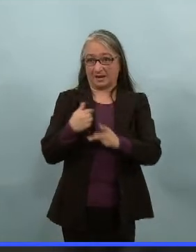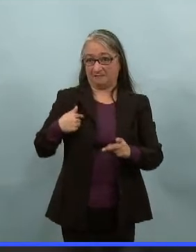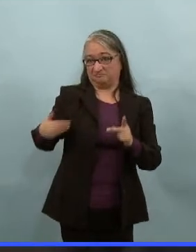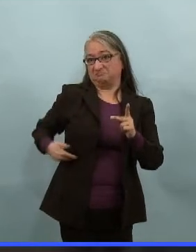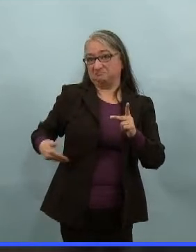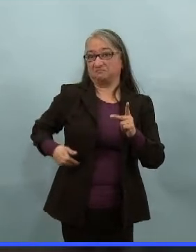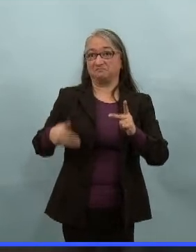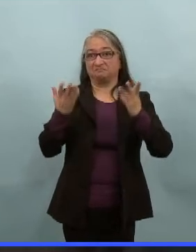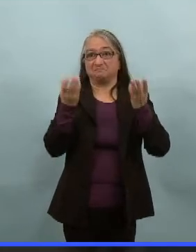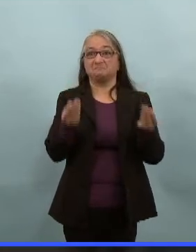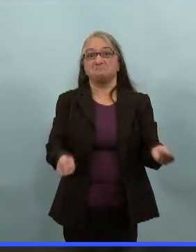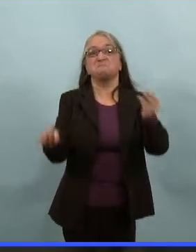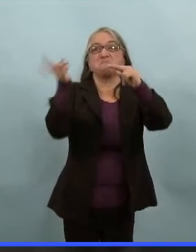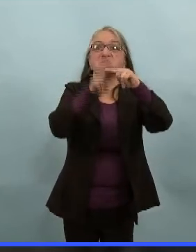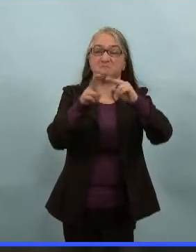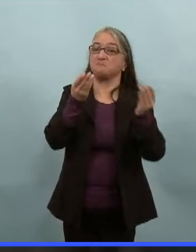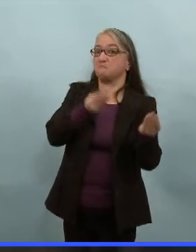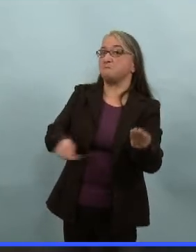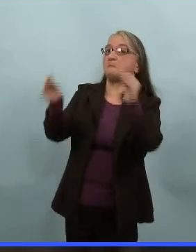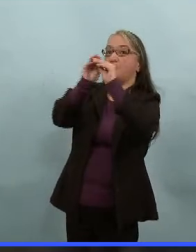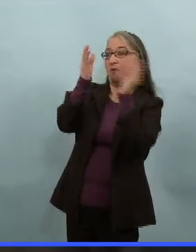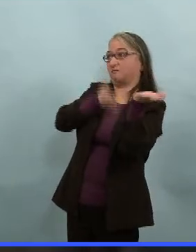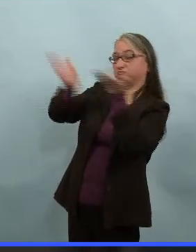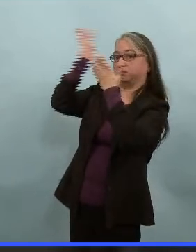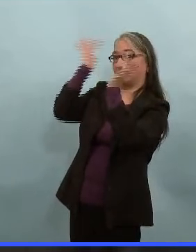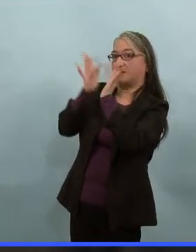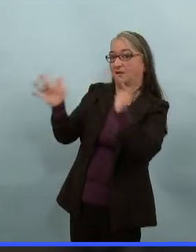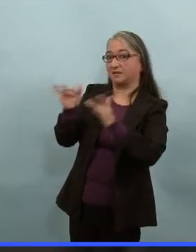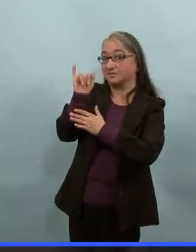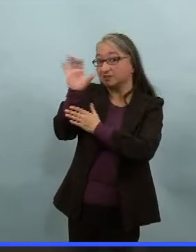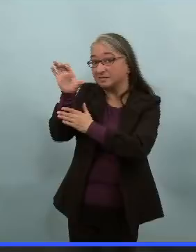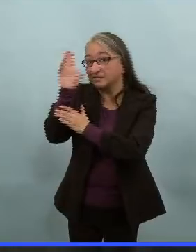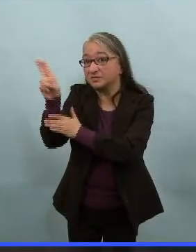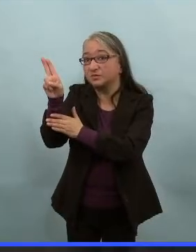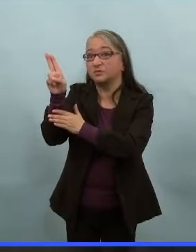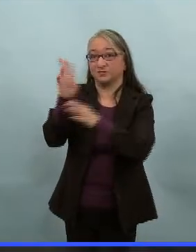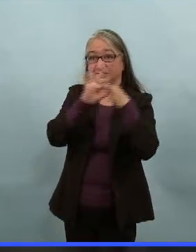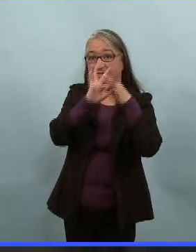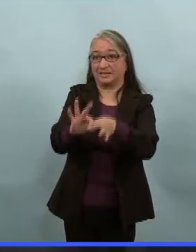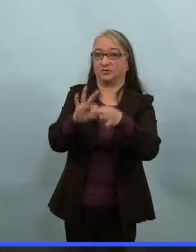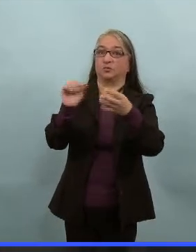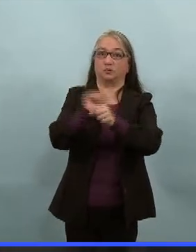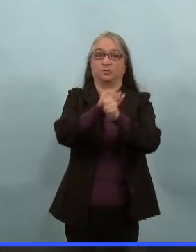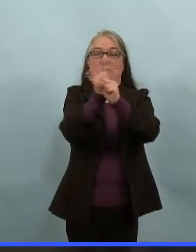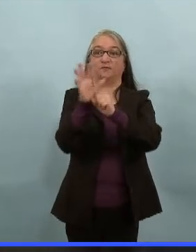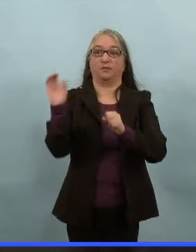related to covet 19 and related to omicron then our baseline let's say is right now how much of